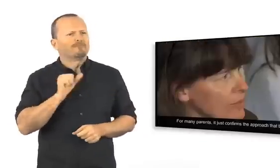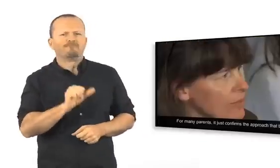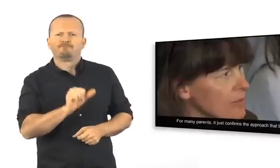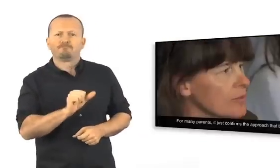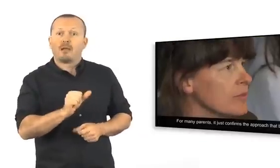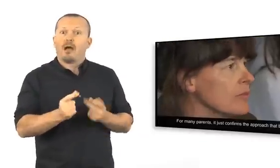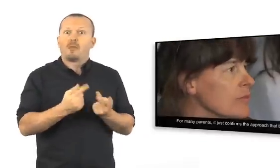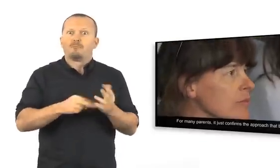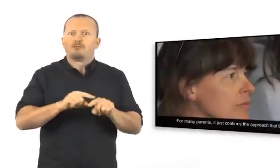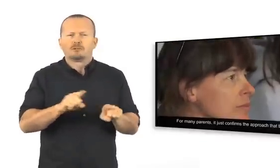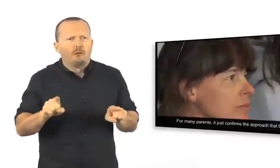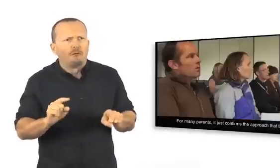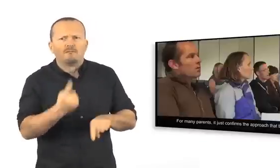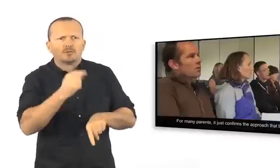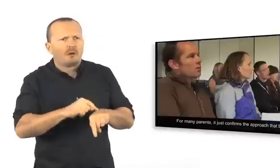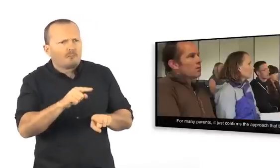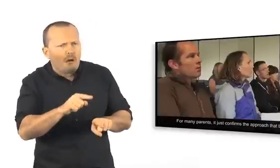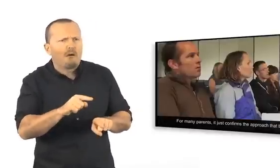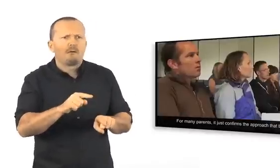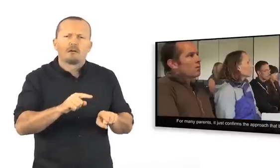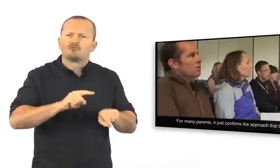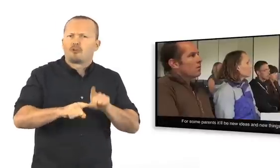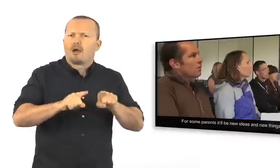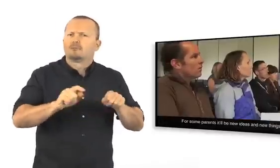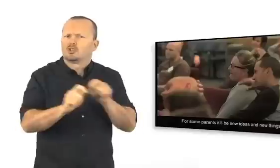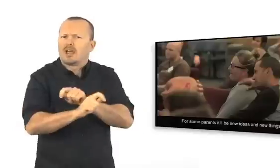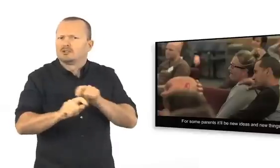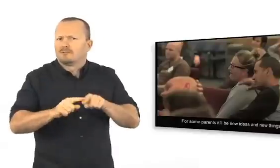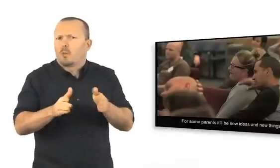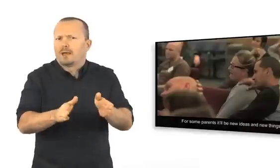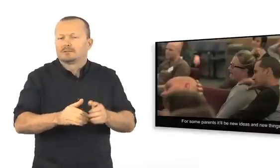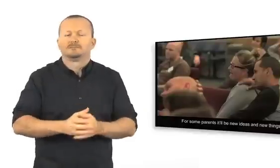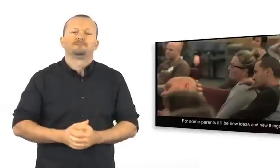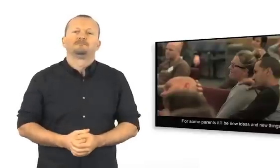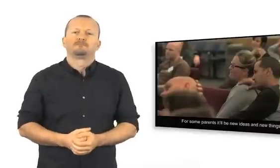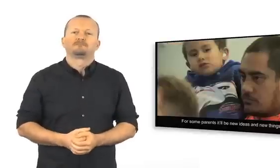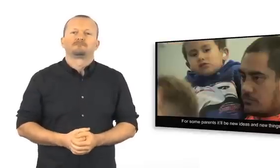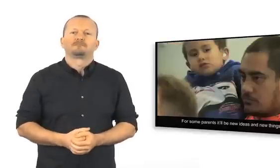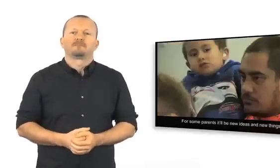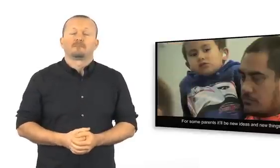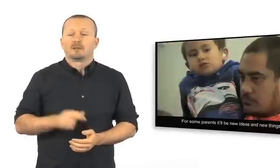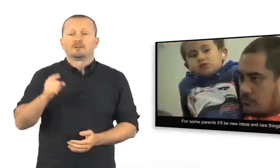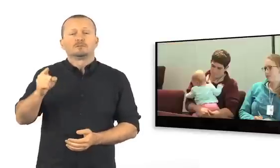For many parents, it just confirms the approach that they take. For some parents it’ll be new ideas and new things to try.